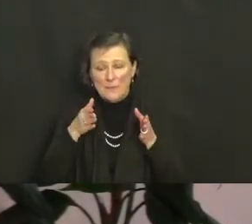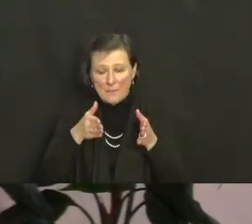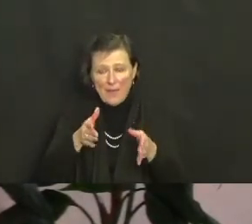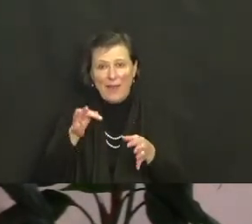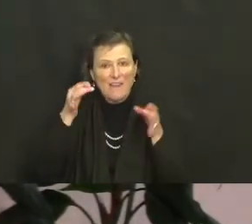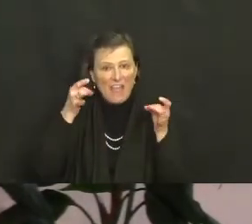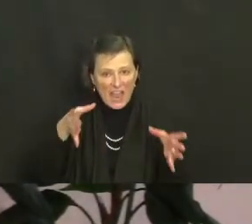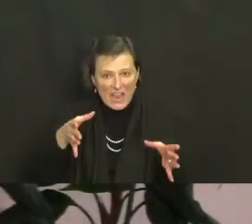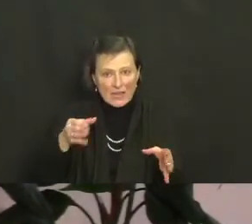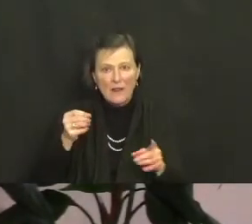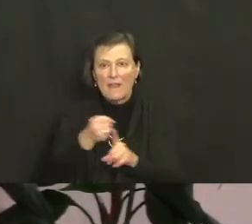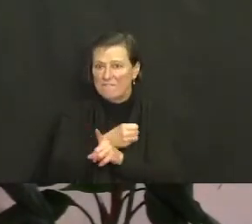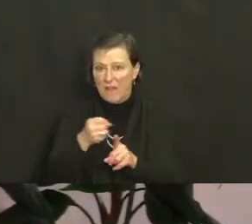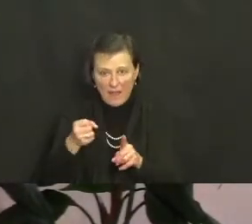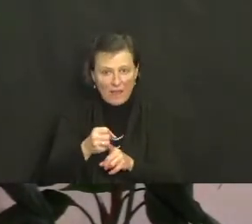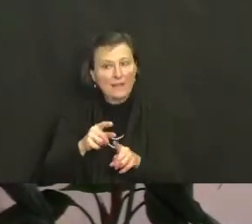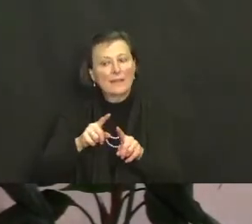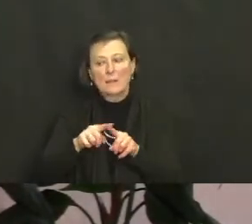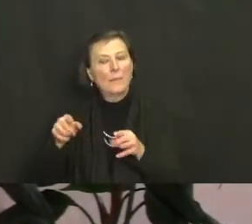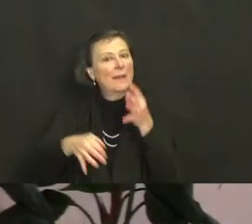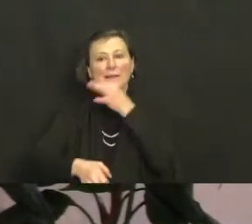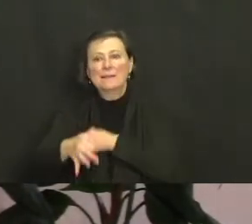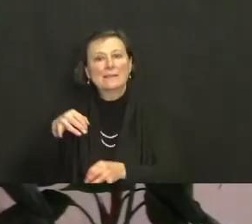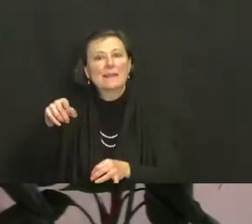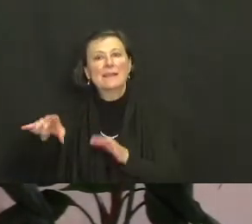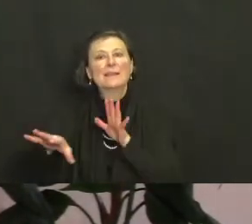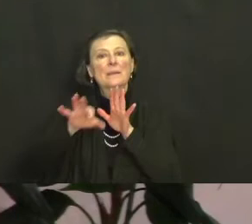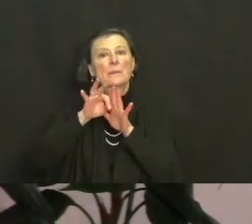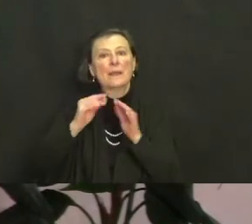And, yet he chose this higher path.